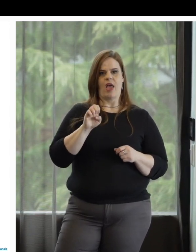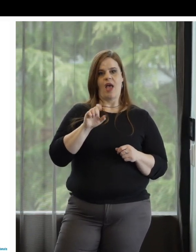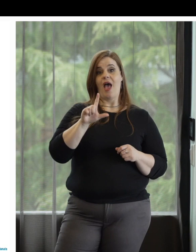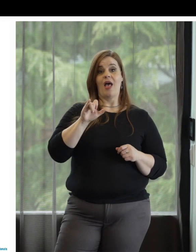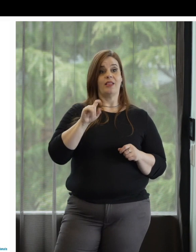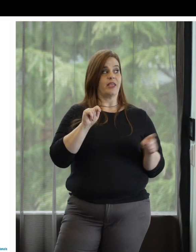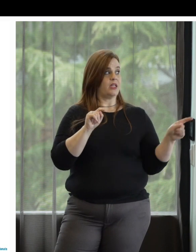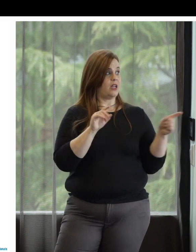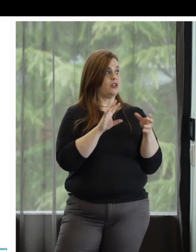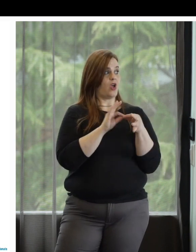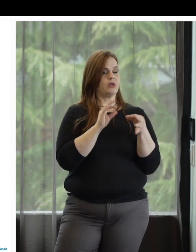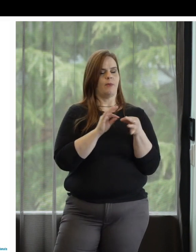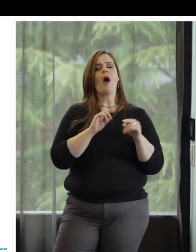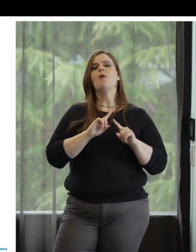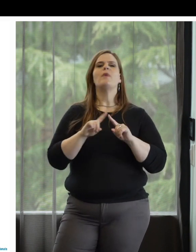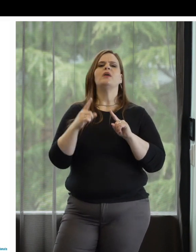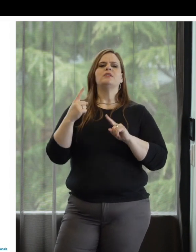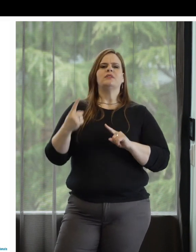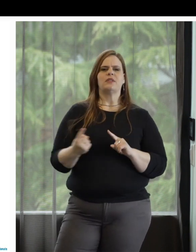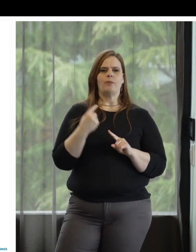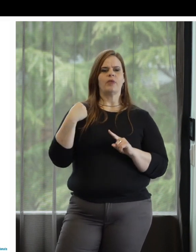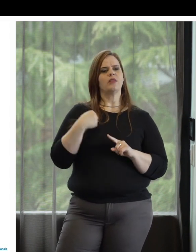some in Europe that we looked at.